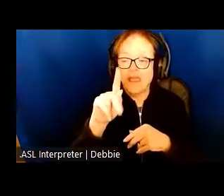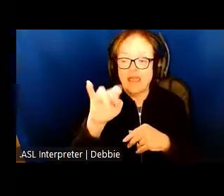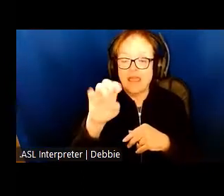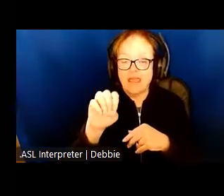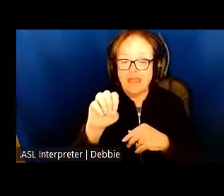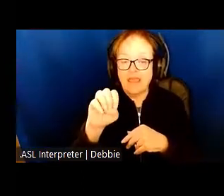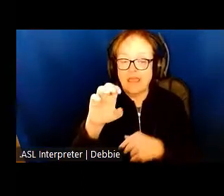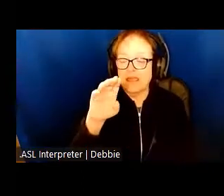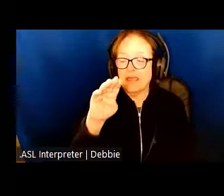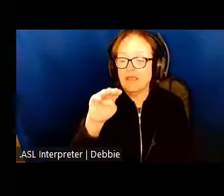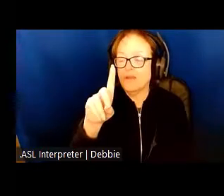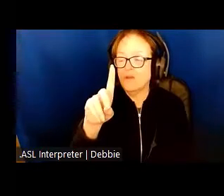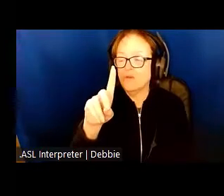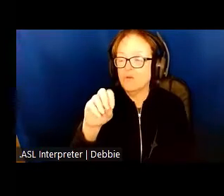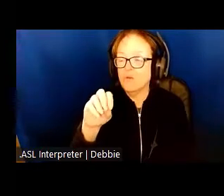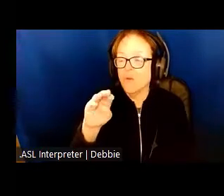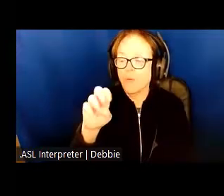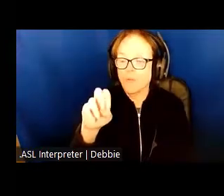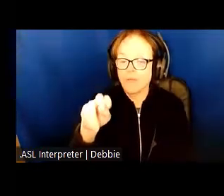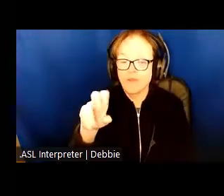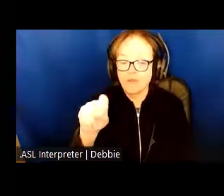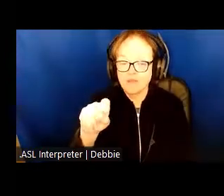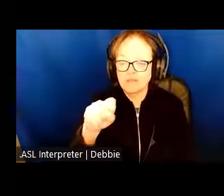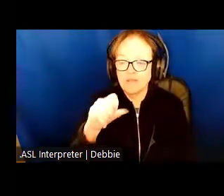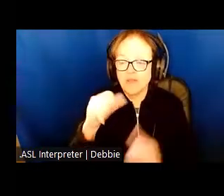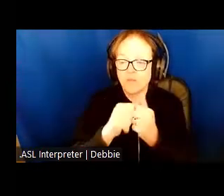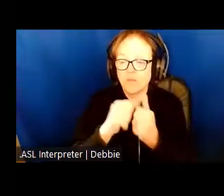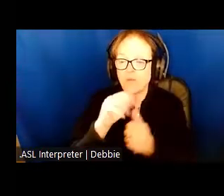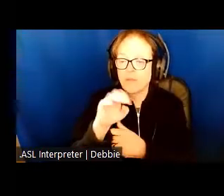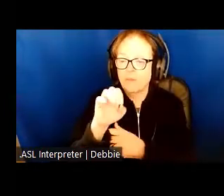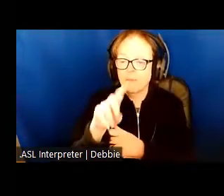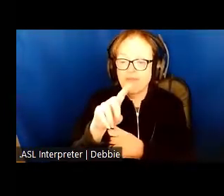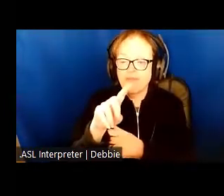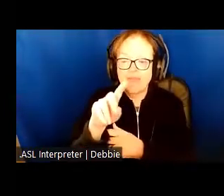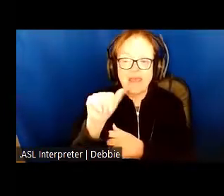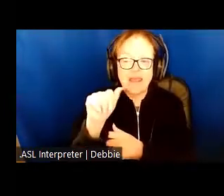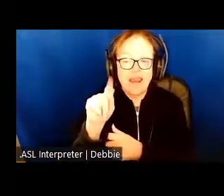Associate, Fellowships at Mid Atlantic Arts. [Add visual description if going to be on screen + land acknowledgement for where you’re Zooming in from]. Mid Atlantic Arts administers